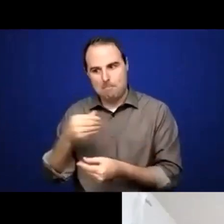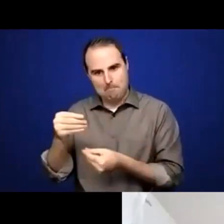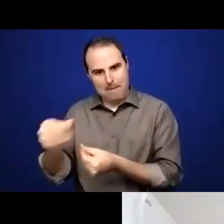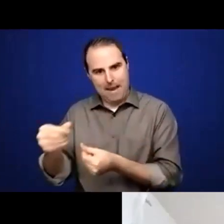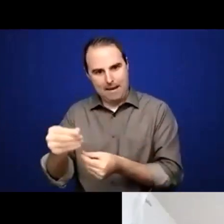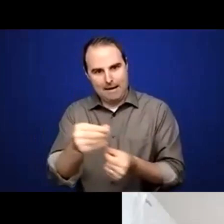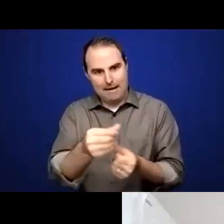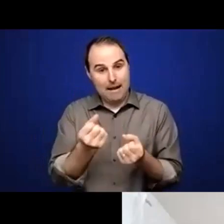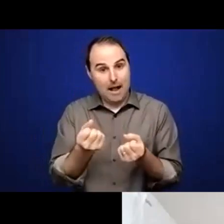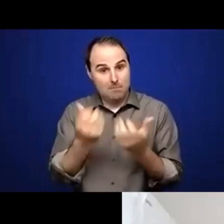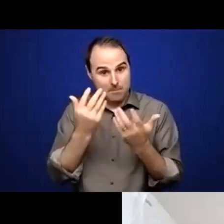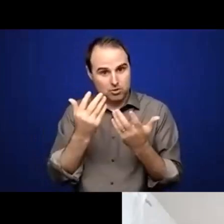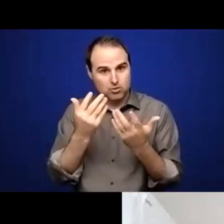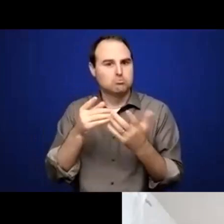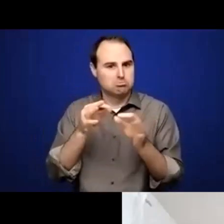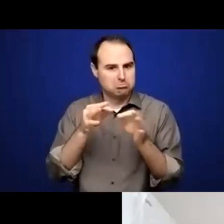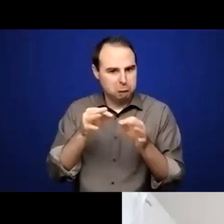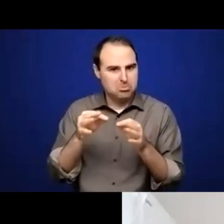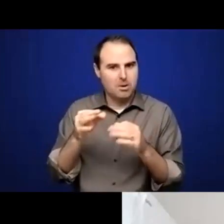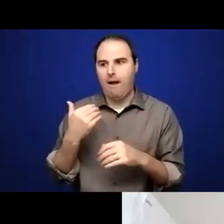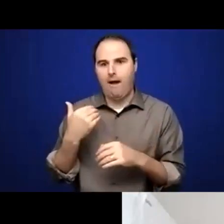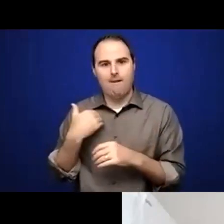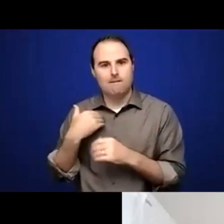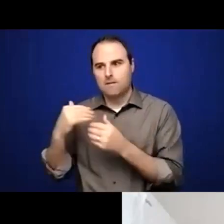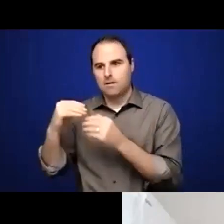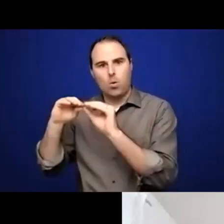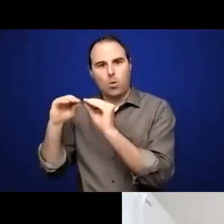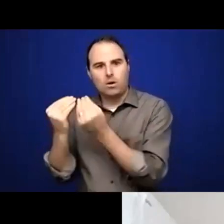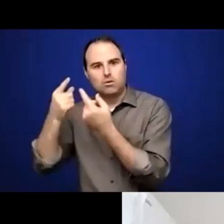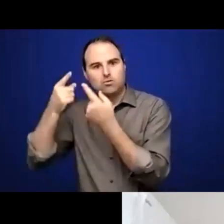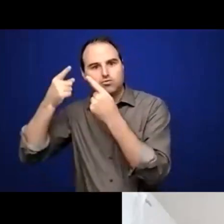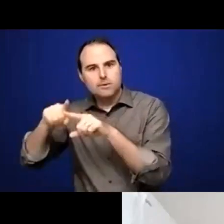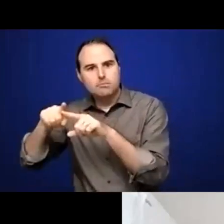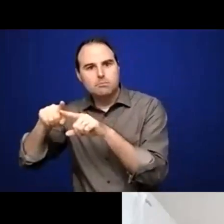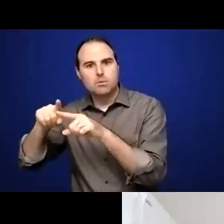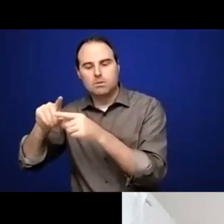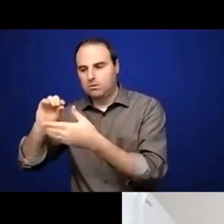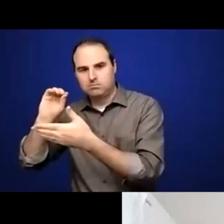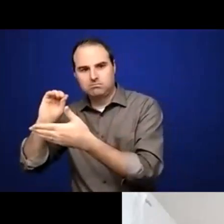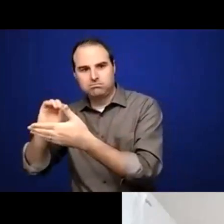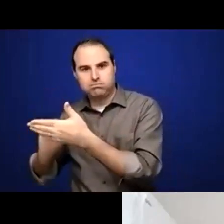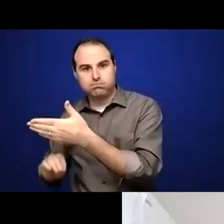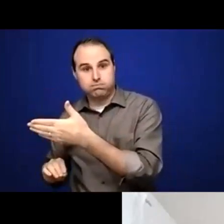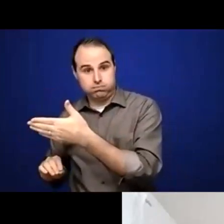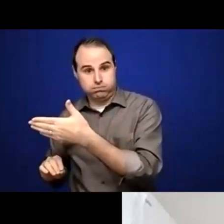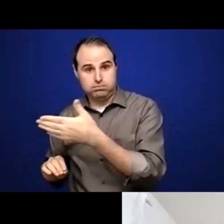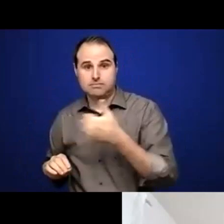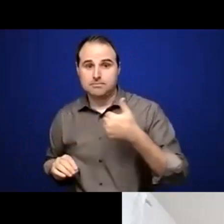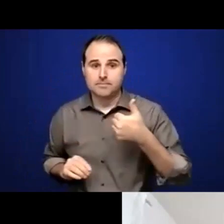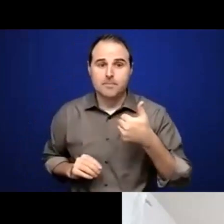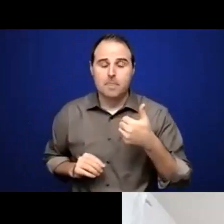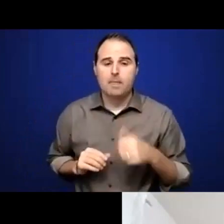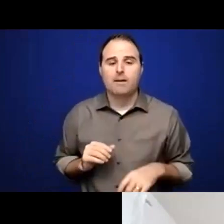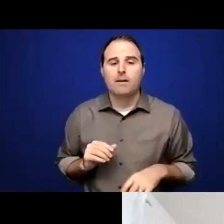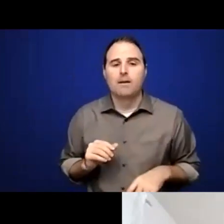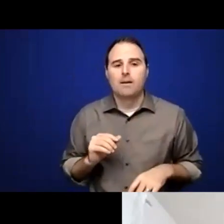had detailed agreements with the organizations. So sometimes, I've noticed in bringing